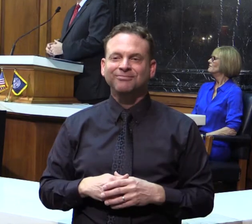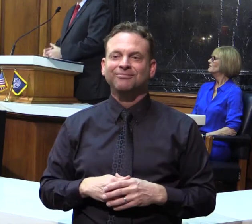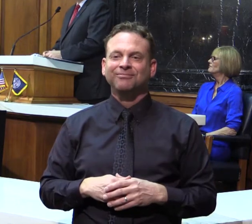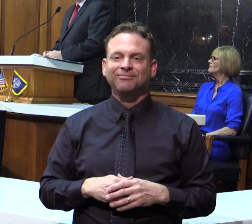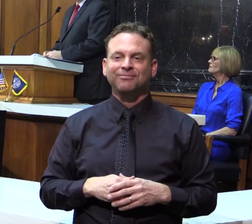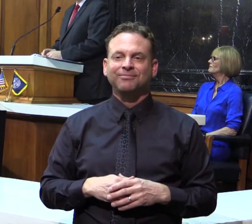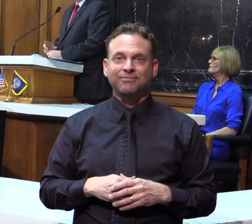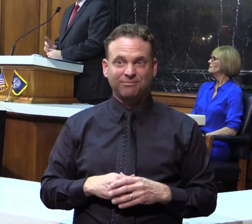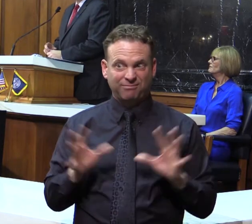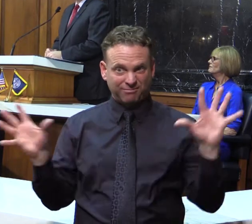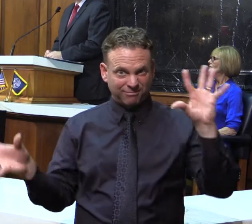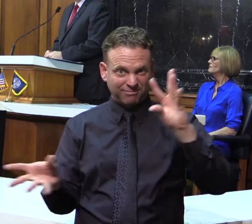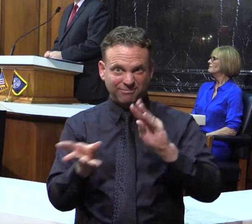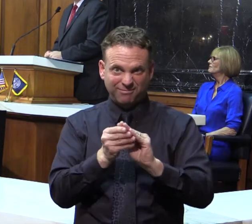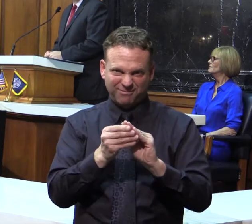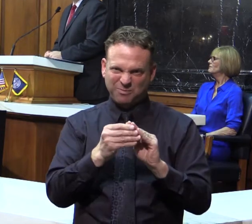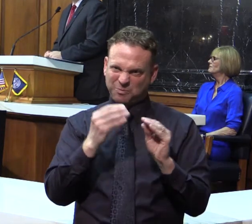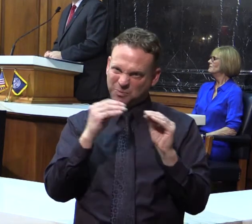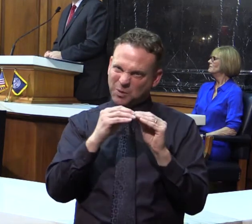that need and can be SKILLED UP…